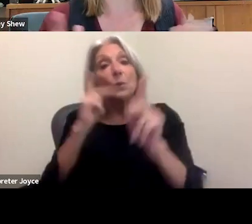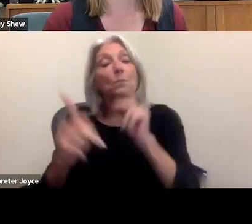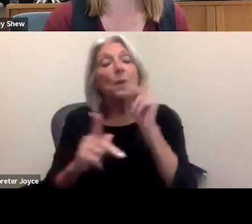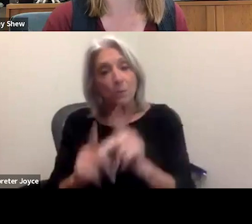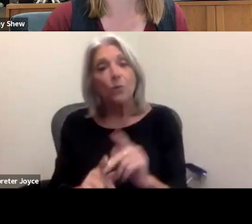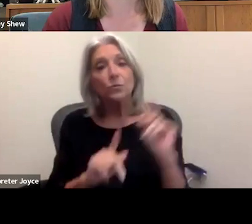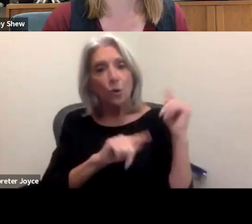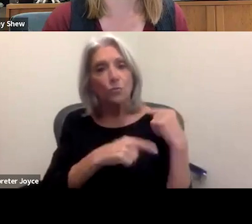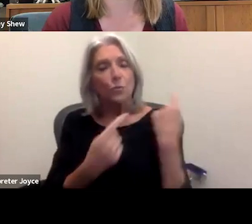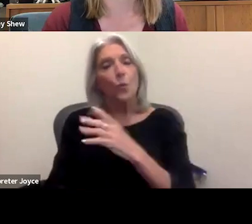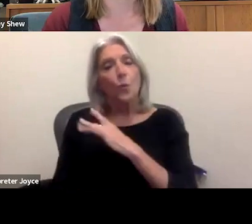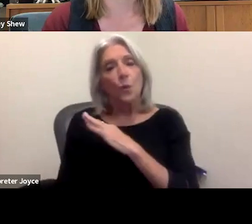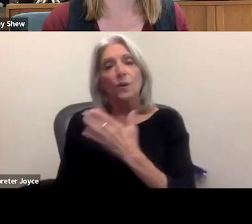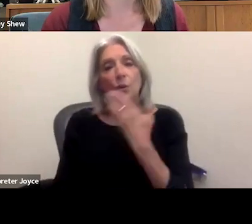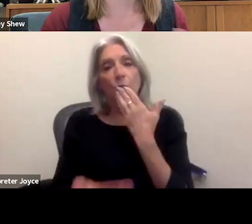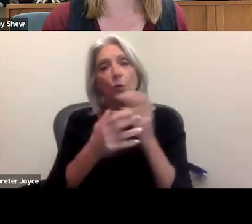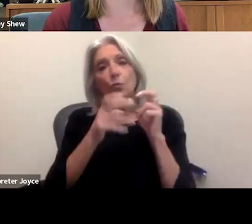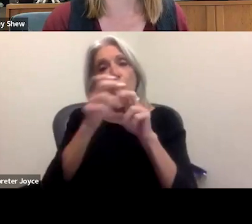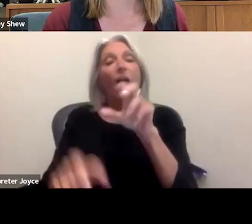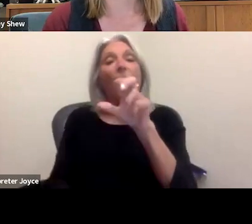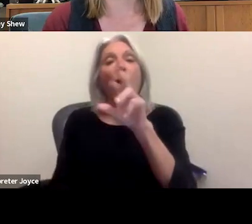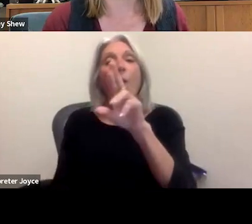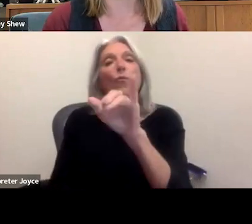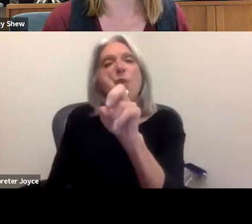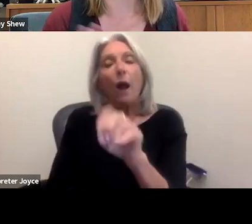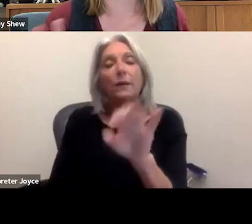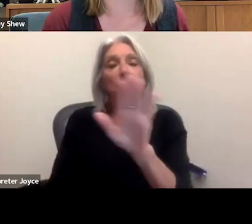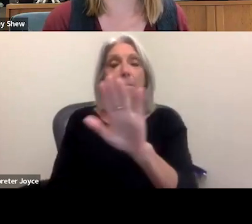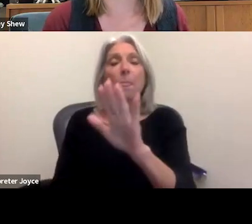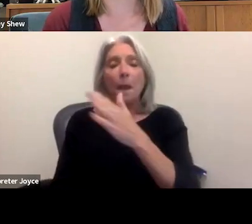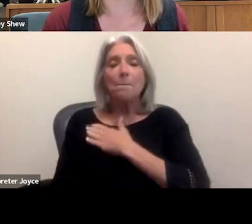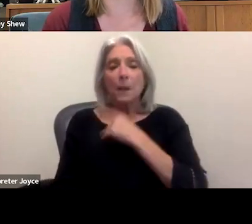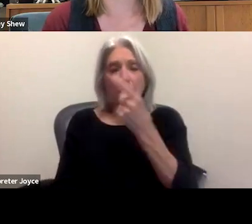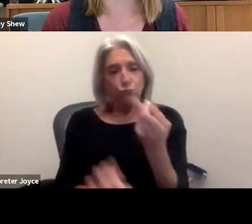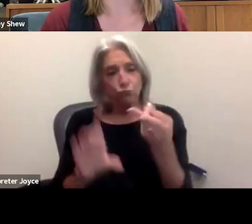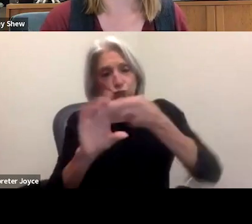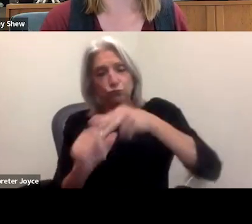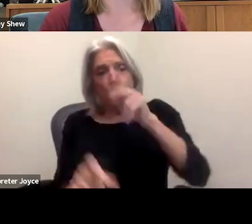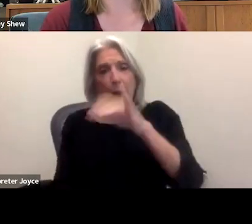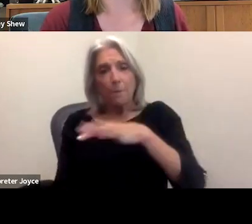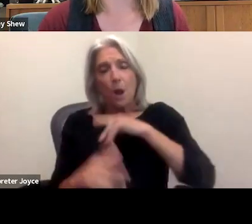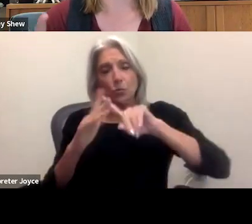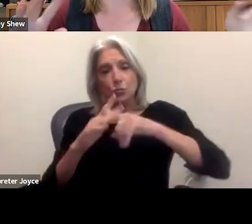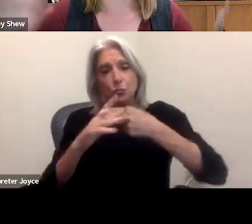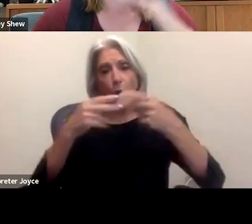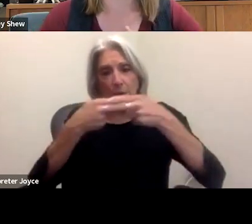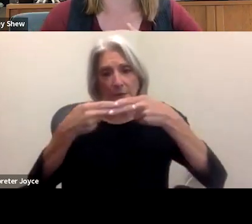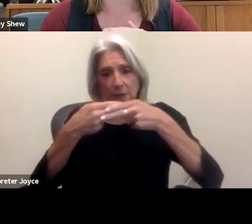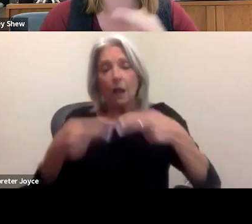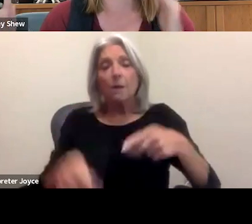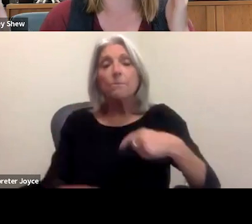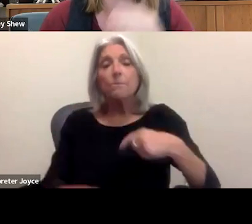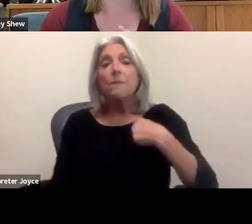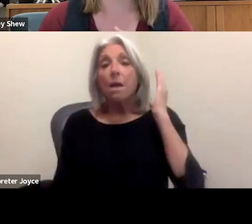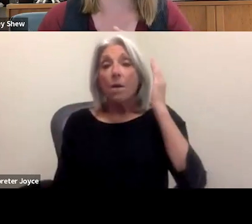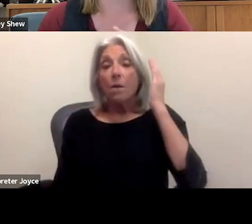And I'm really excited. Kim, please do pipe in. I'm going to start the slides. I know we'll end on some of your slides,